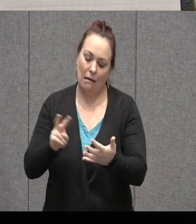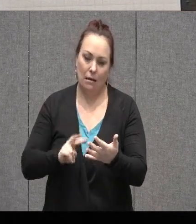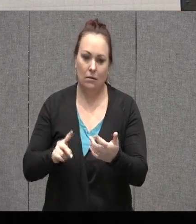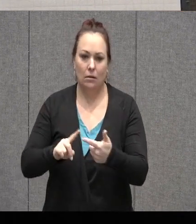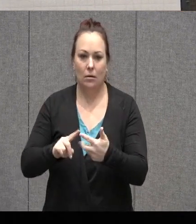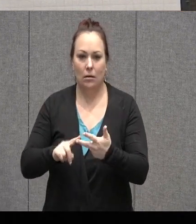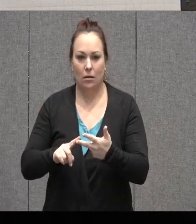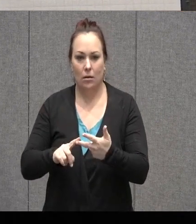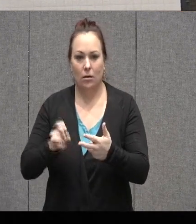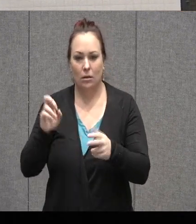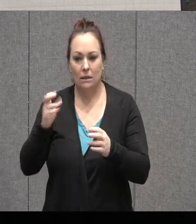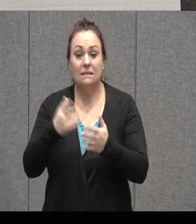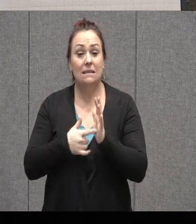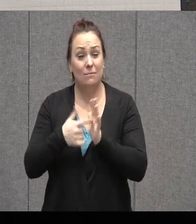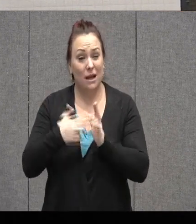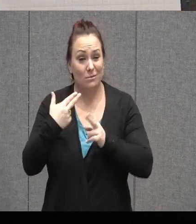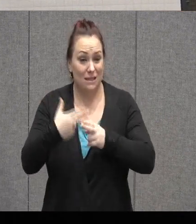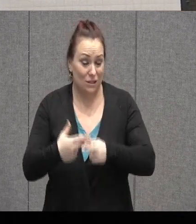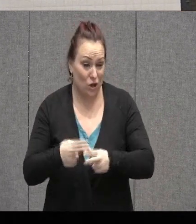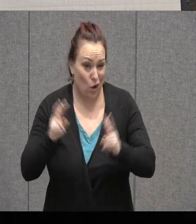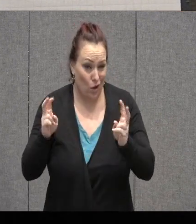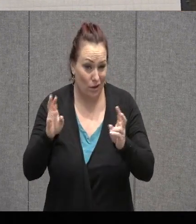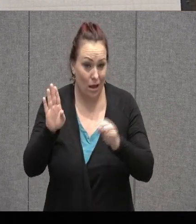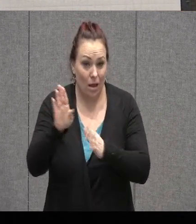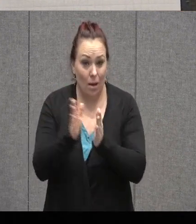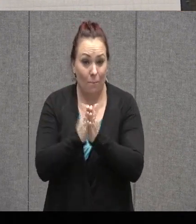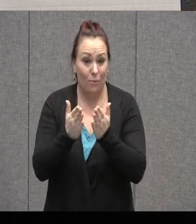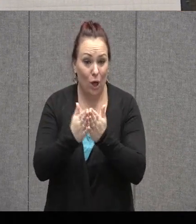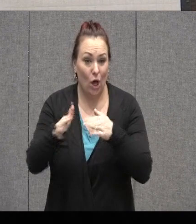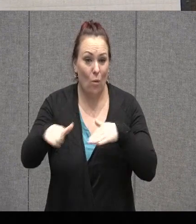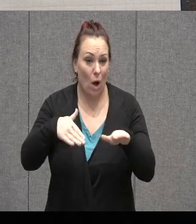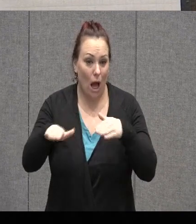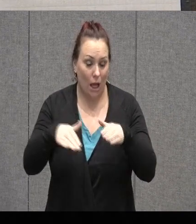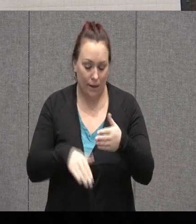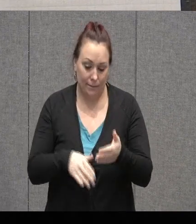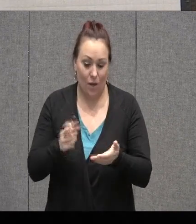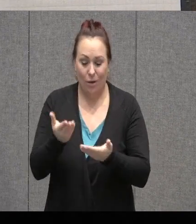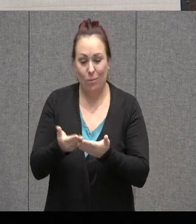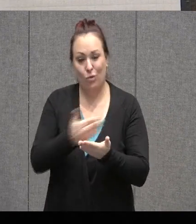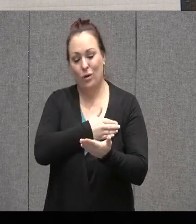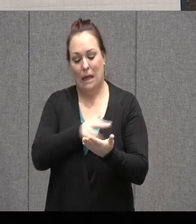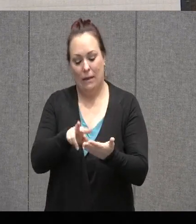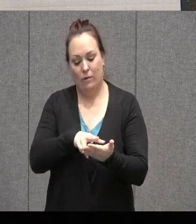We also call it a book walk sometimes, right. But you're previewing. When you go to the movie theaters, and you sit down,